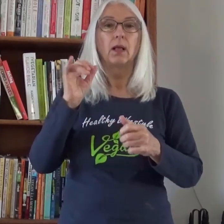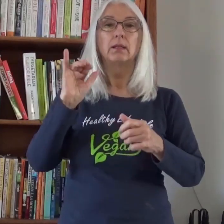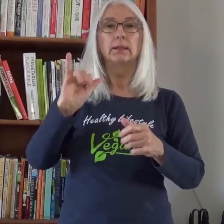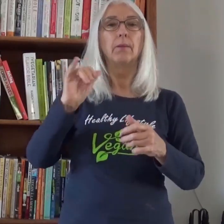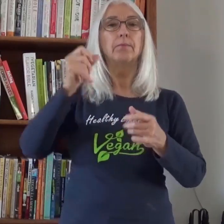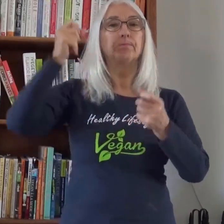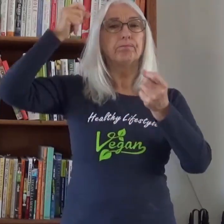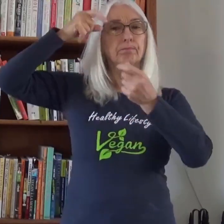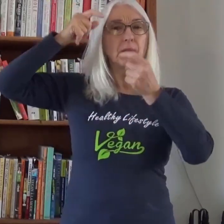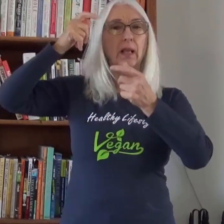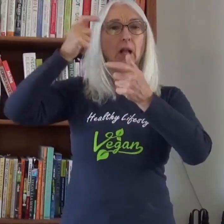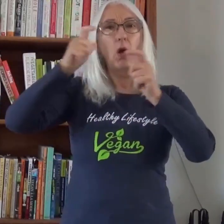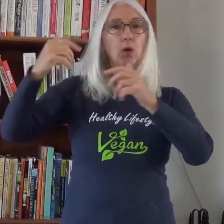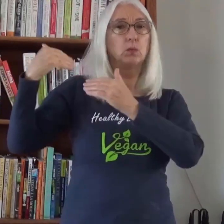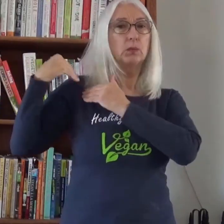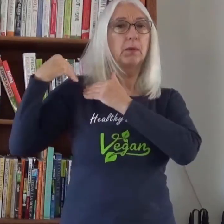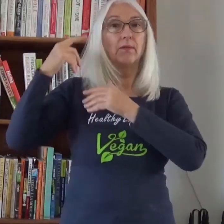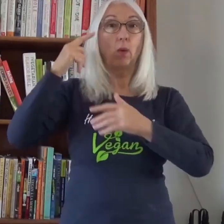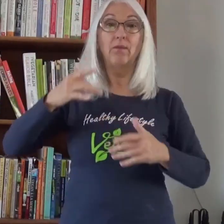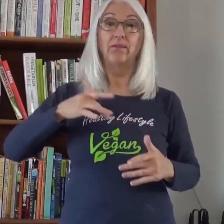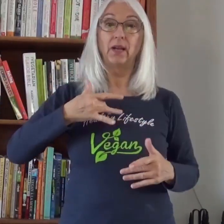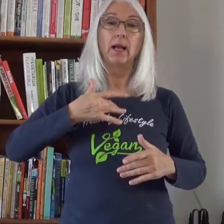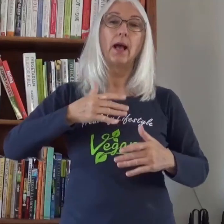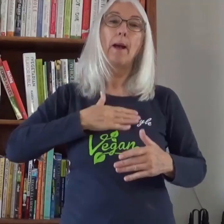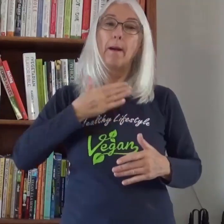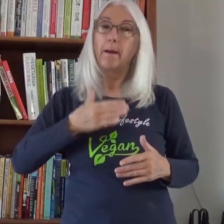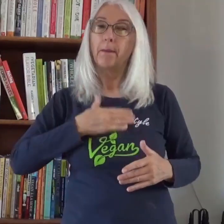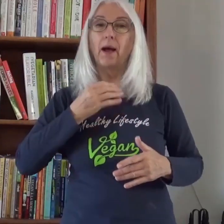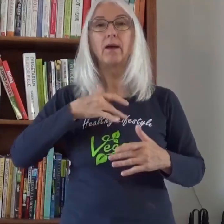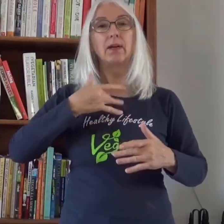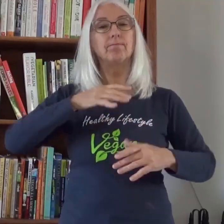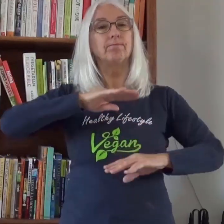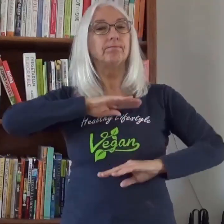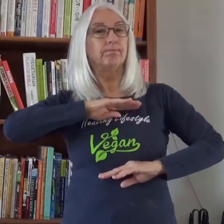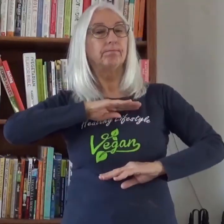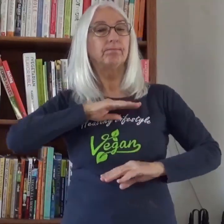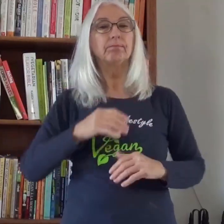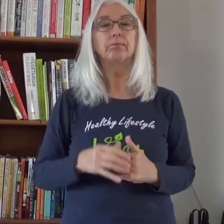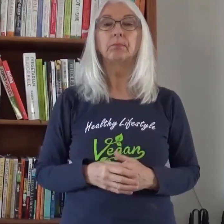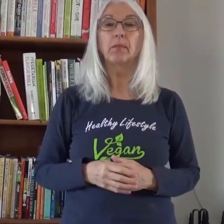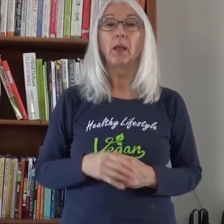which is a neurotransmitter largely responsible for feelings of happiness and well-being.